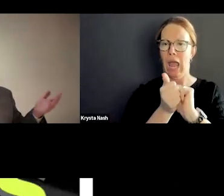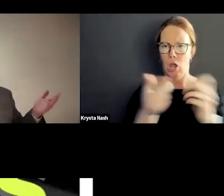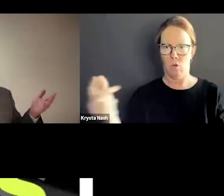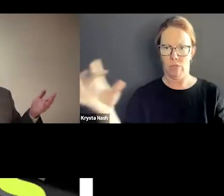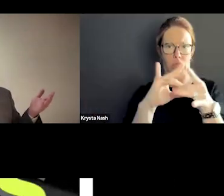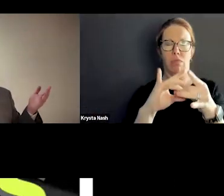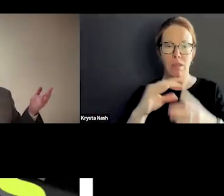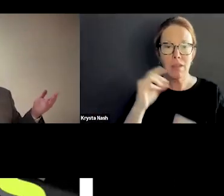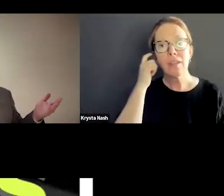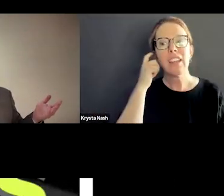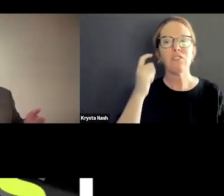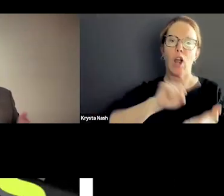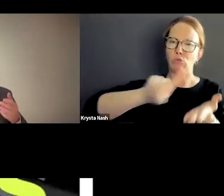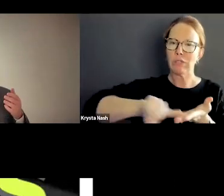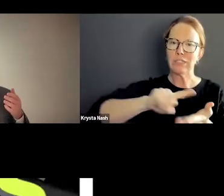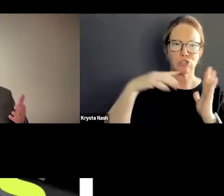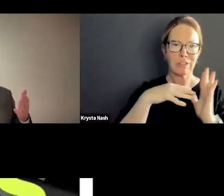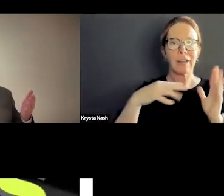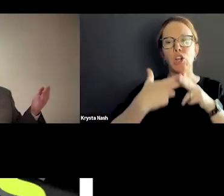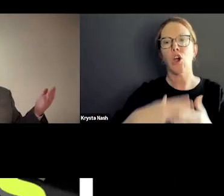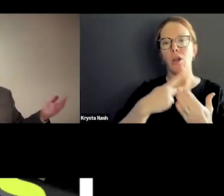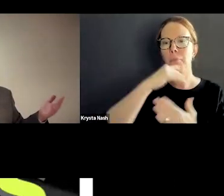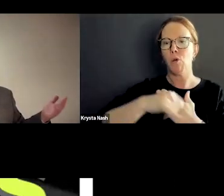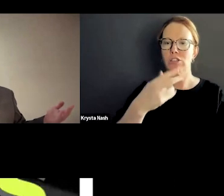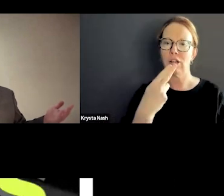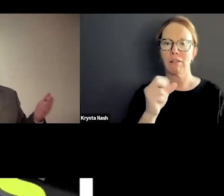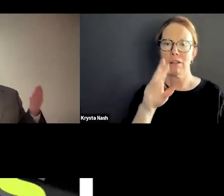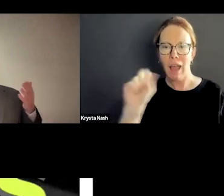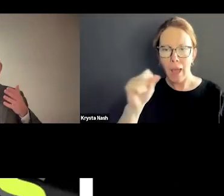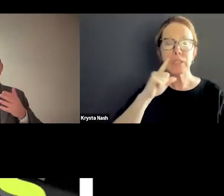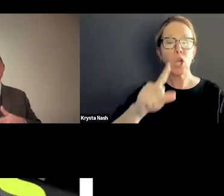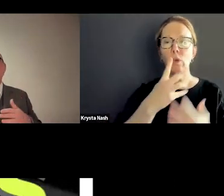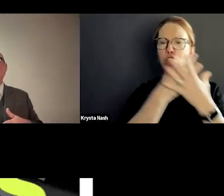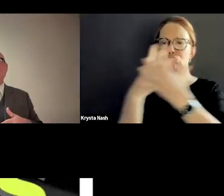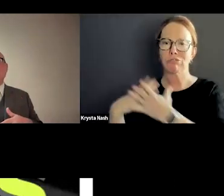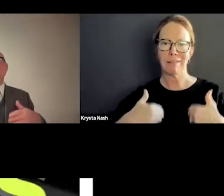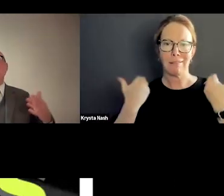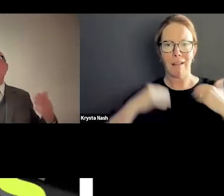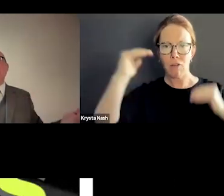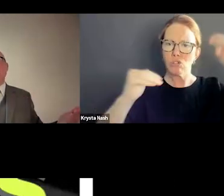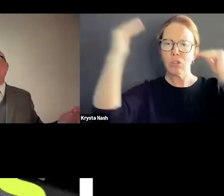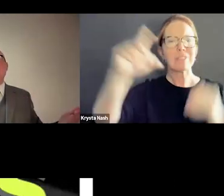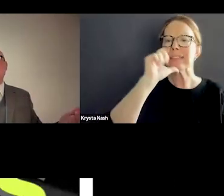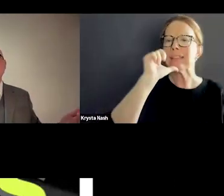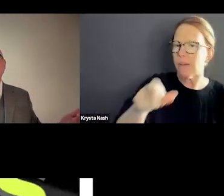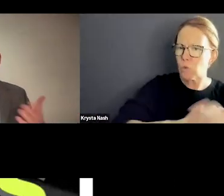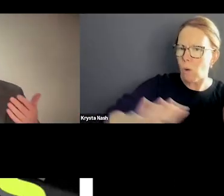Like I said, our project was called Project Hubs. We screened young adults. They didn't necessarily have to be in college, but they are of college age.